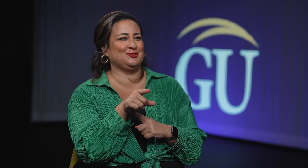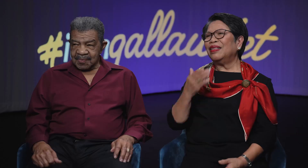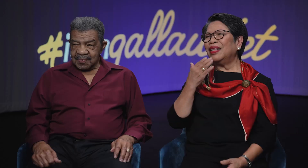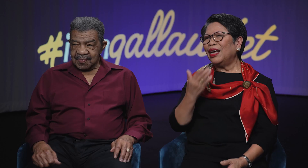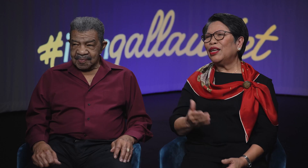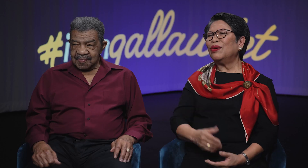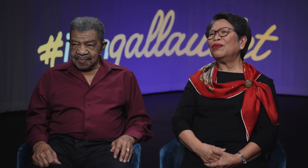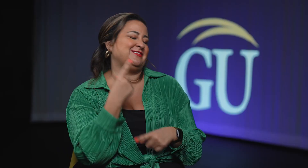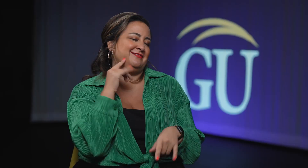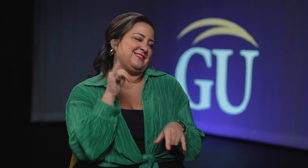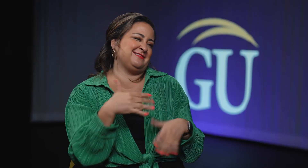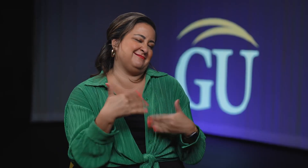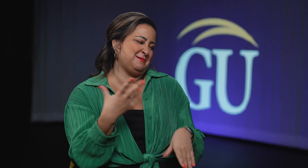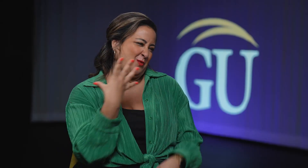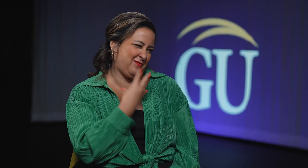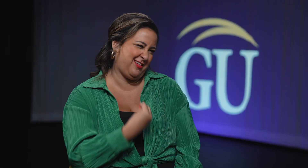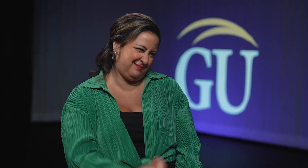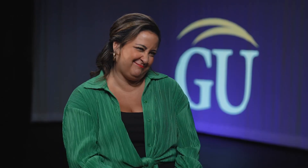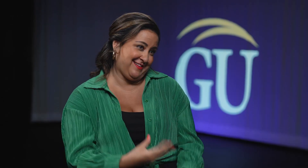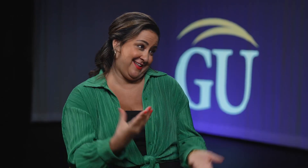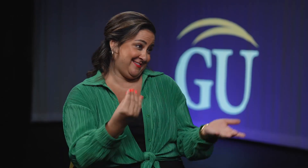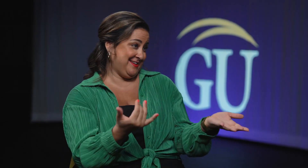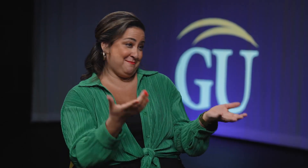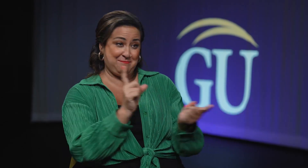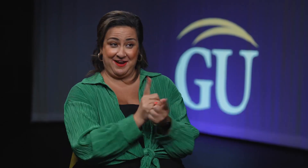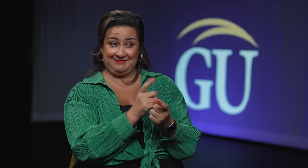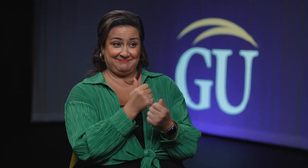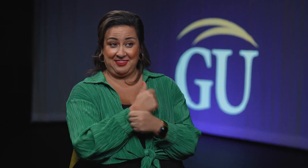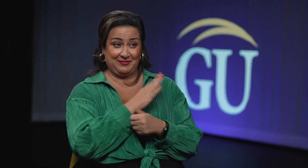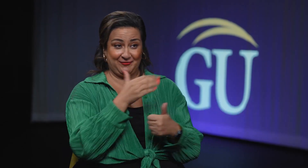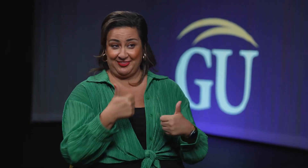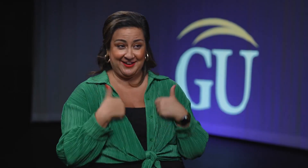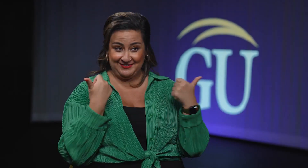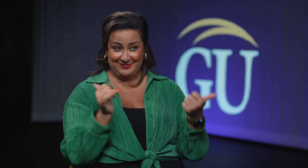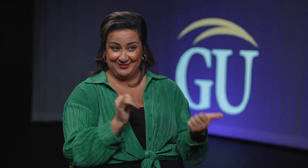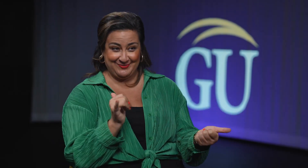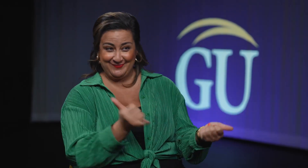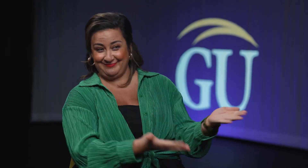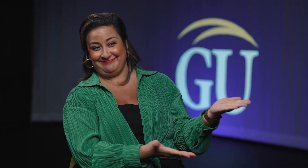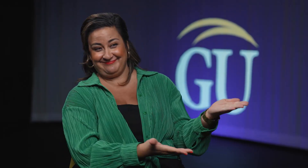Thank you. I think that's beautiful. And you met the love of your life!